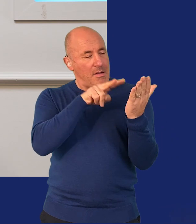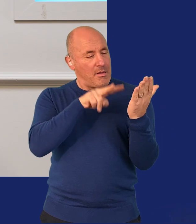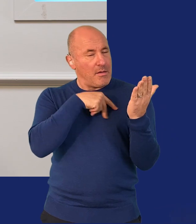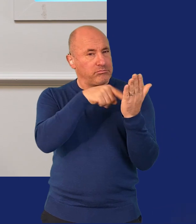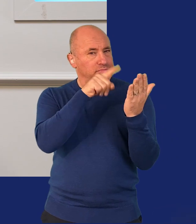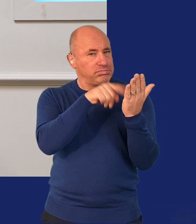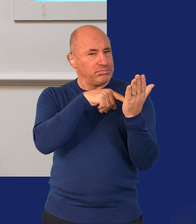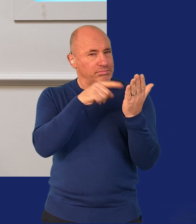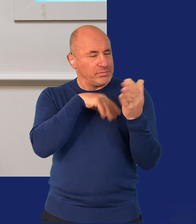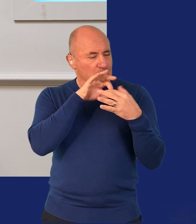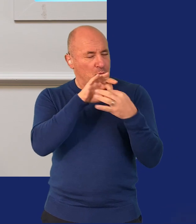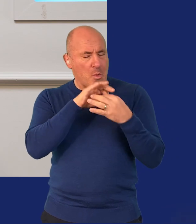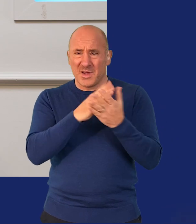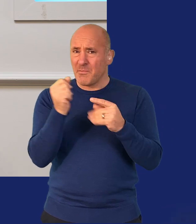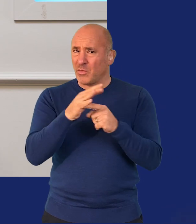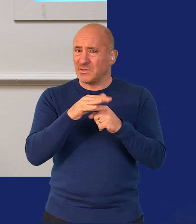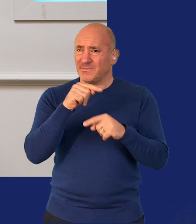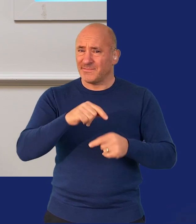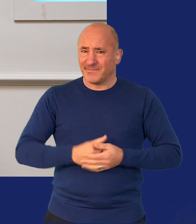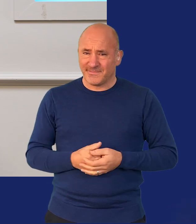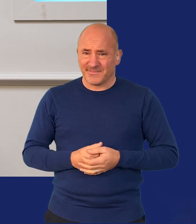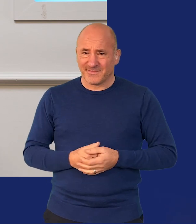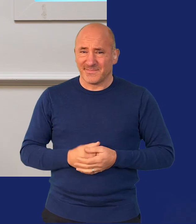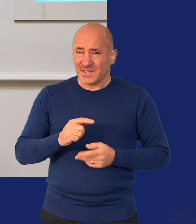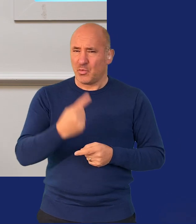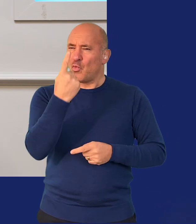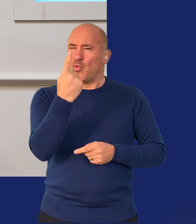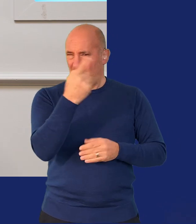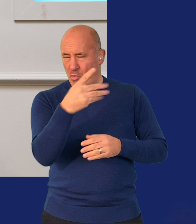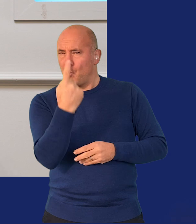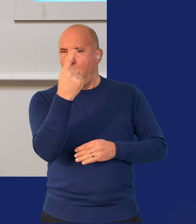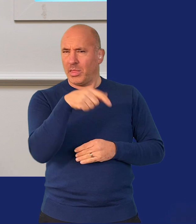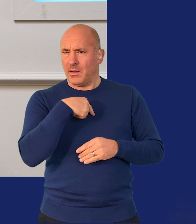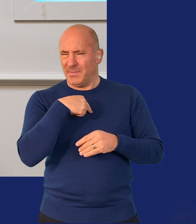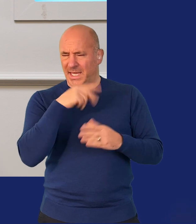Um, there's also, so one of the people that I, I follow is a lady called Susie Miller.